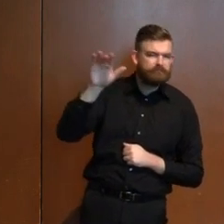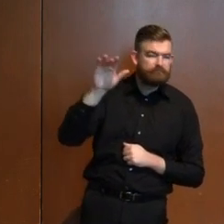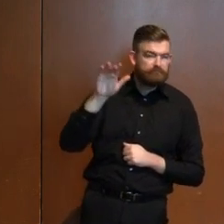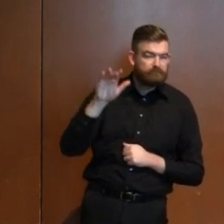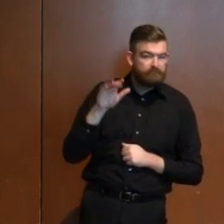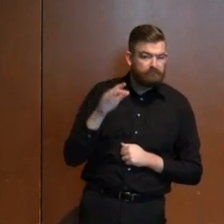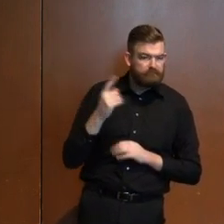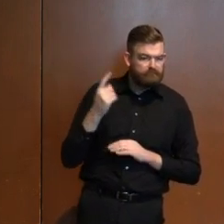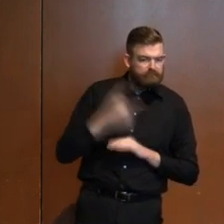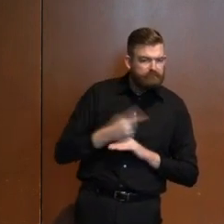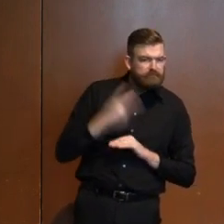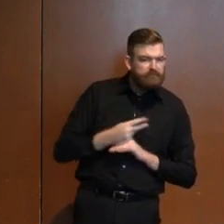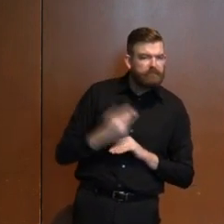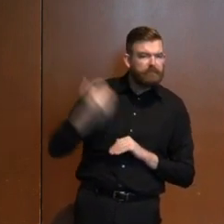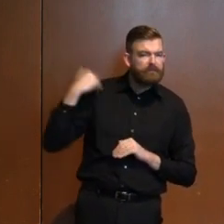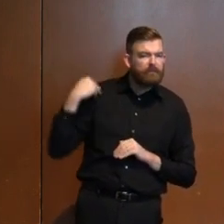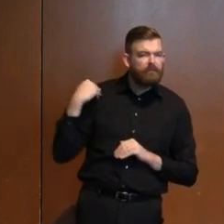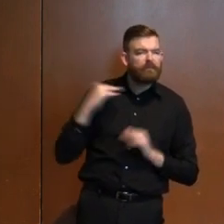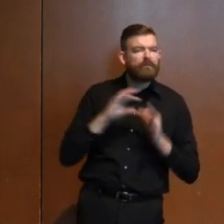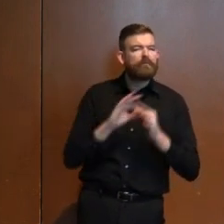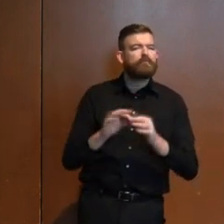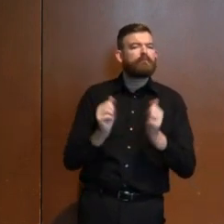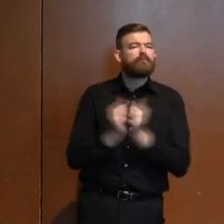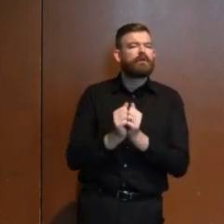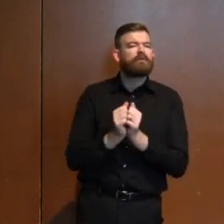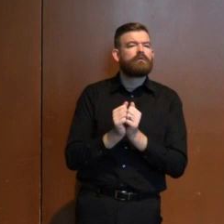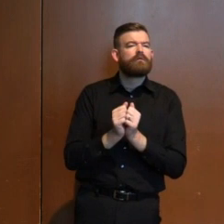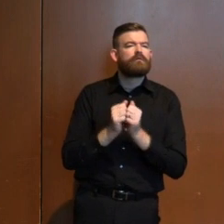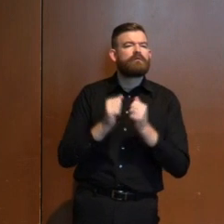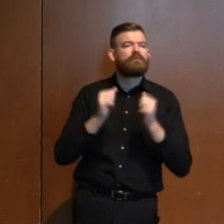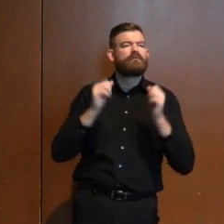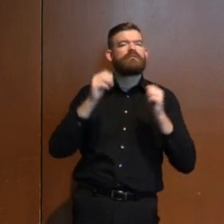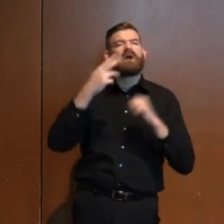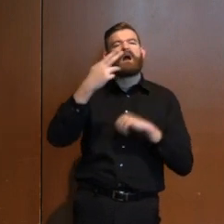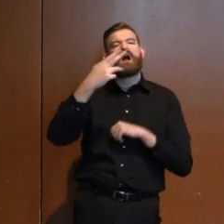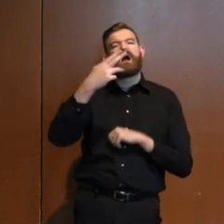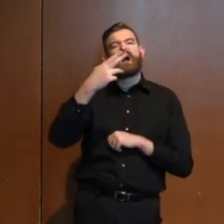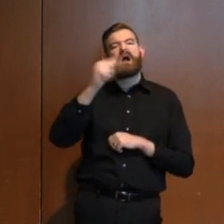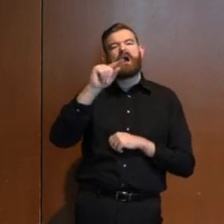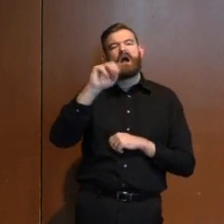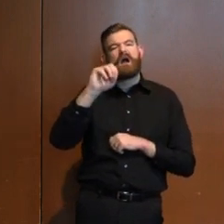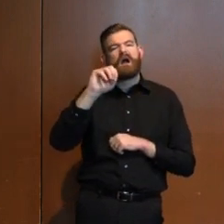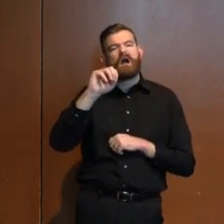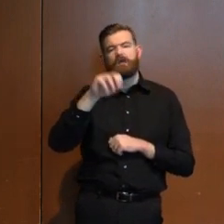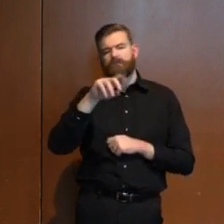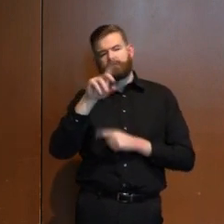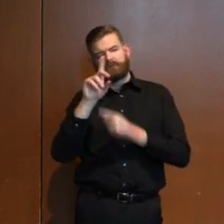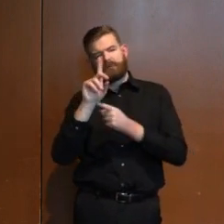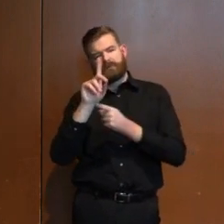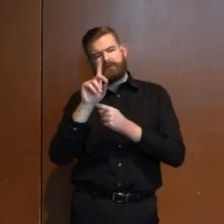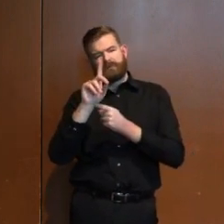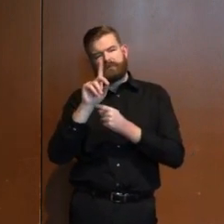ITEMS ESPECIALLY OUR EXTENT REQUEST FROM A COUPLE OF DAYS NOW FOR A DISASTER DECLARATION.